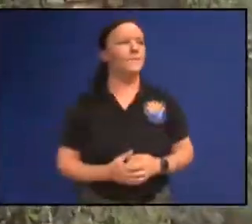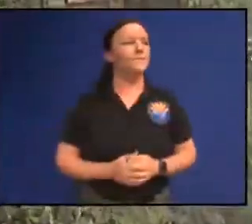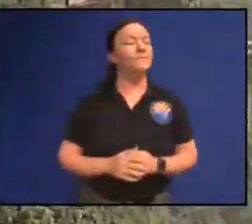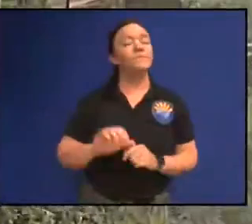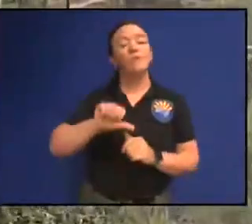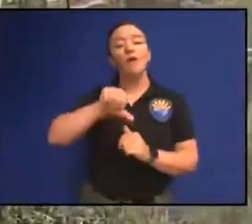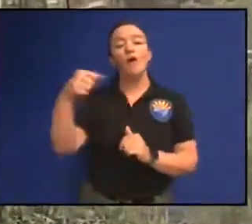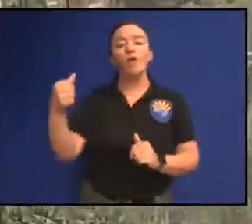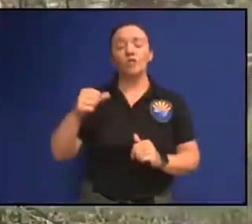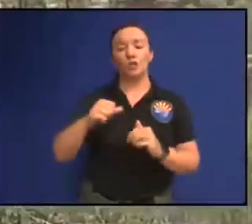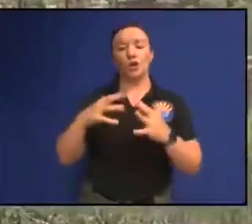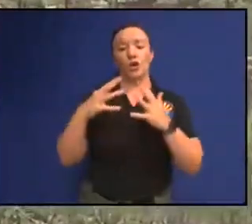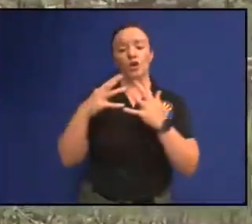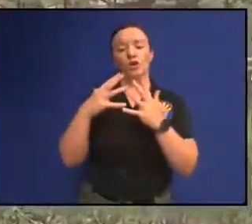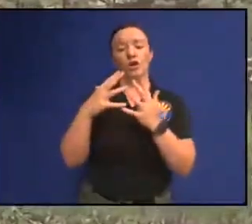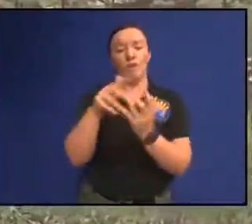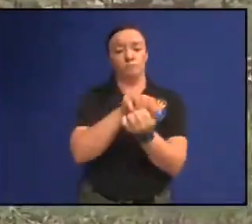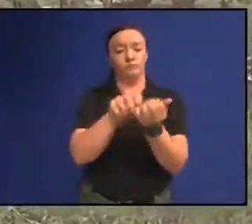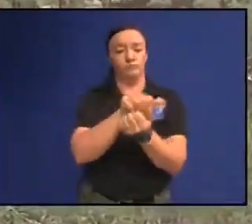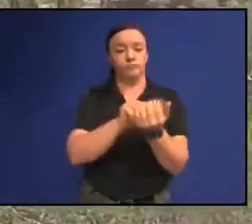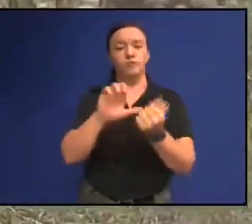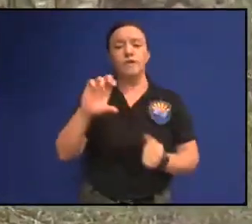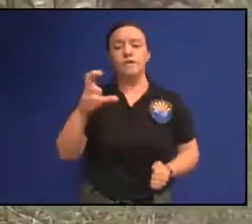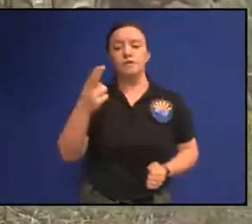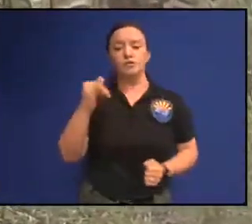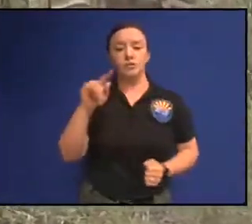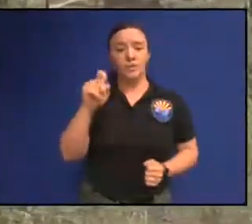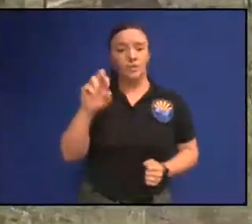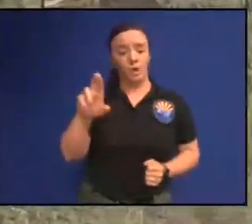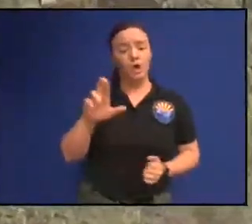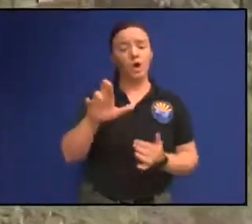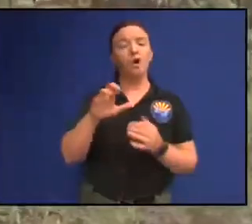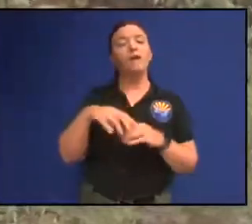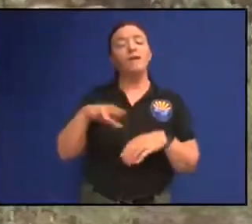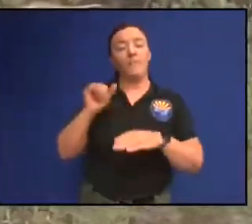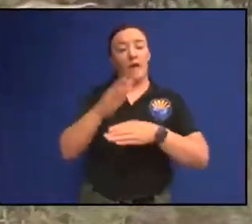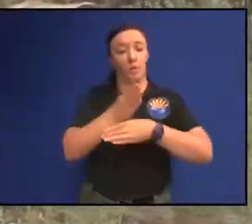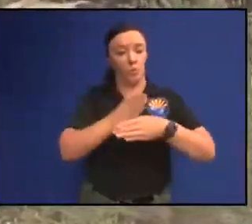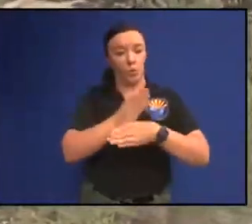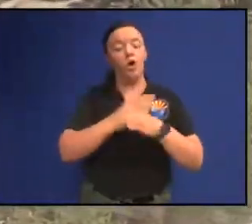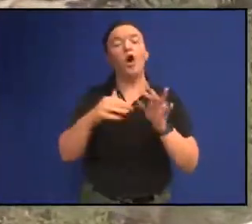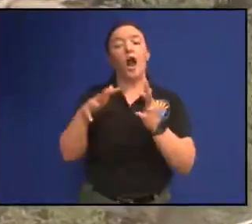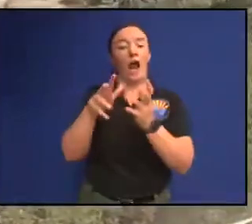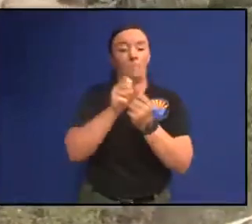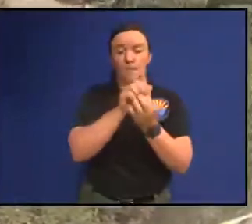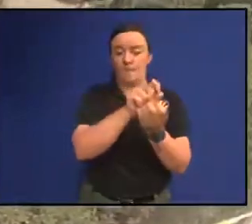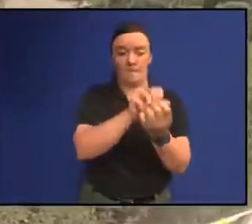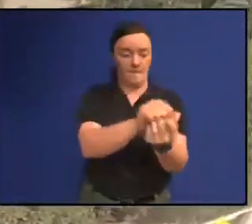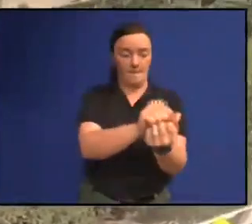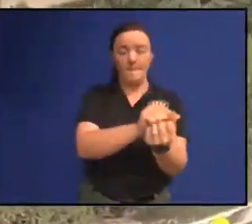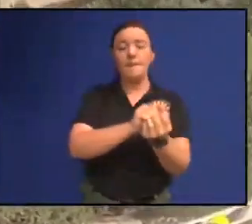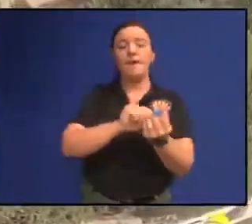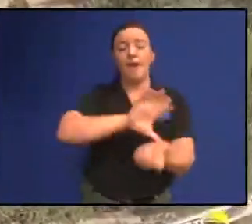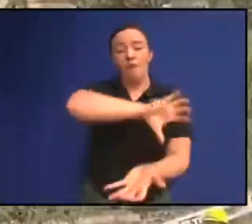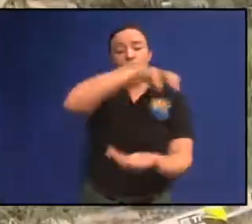A LOT OF TIME THAT IS CHIPPED AND THROWN RIGHT BACK INTO THE BLACK, THE BURN PART OF THE FIRE, WHICH HELPS